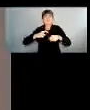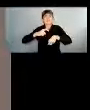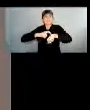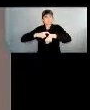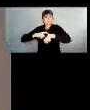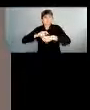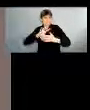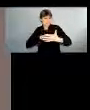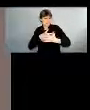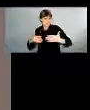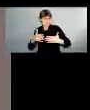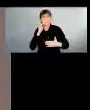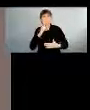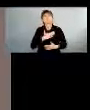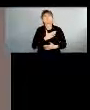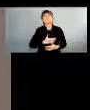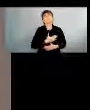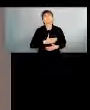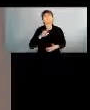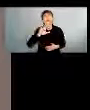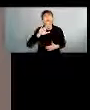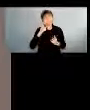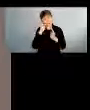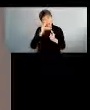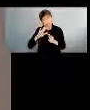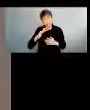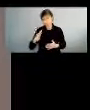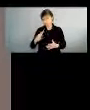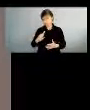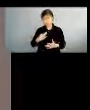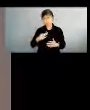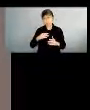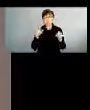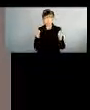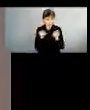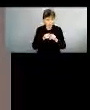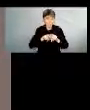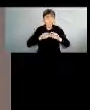think of your application holistically. Keep all these criteria in your mind throughout